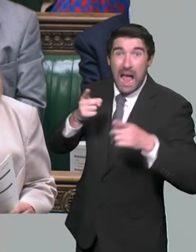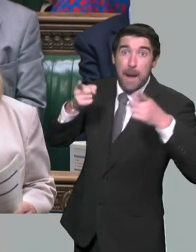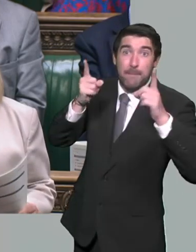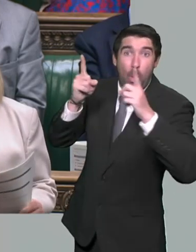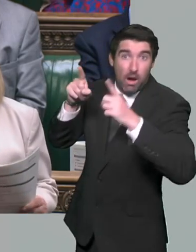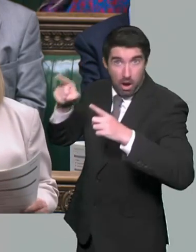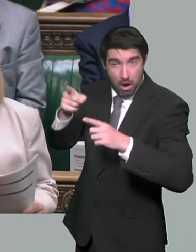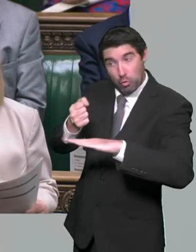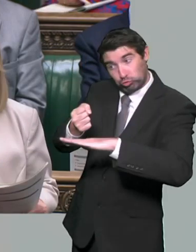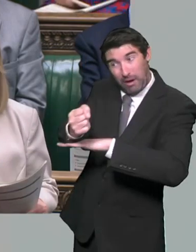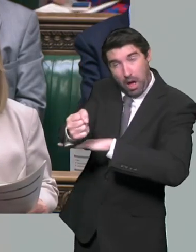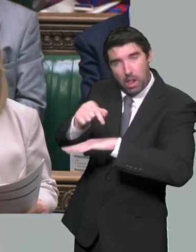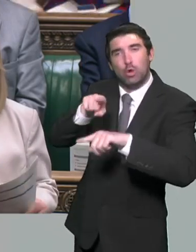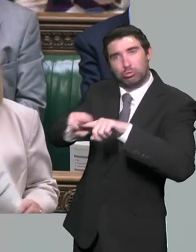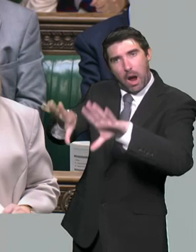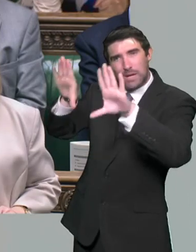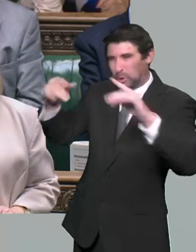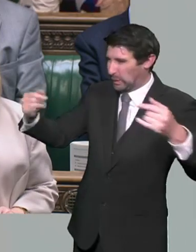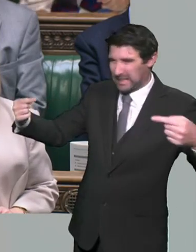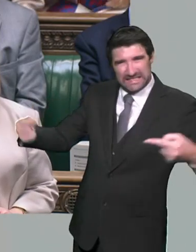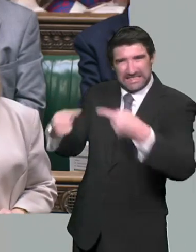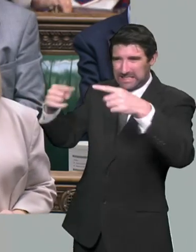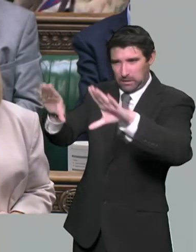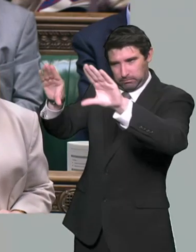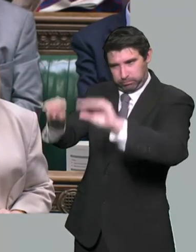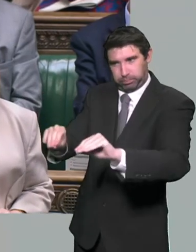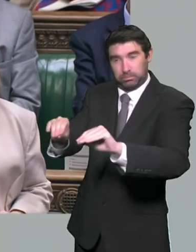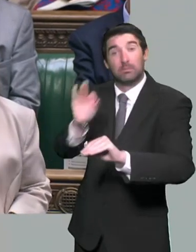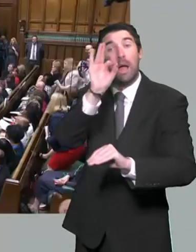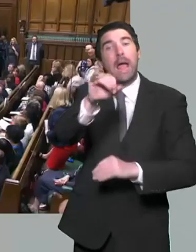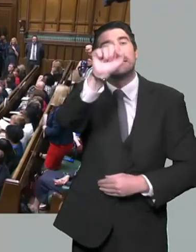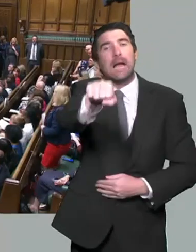to attempt to bring the dispute to an end—yes or no?